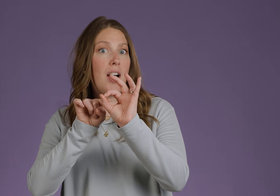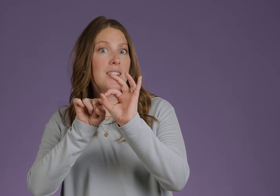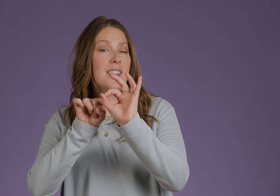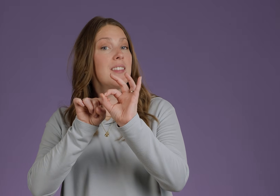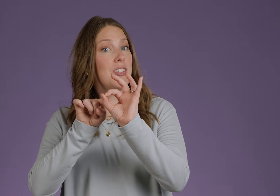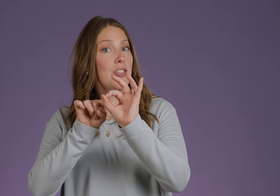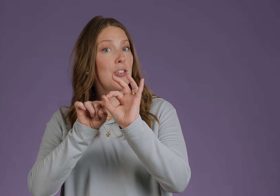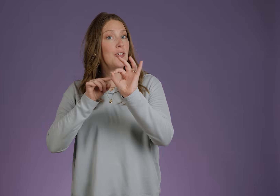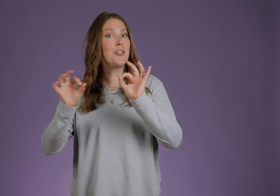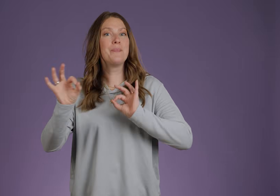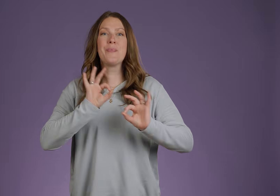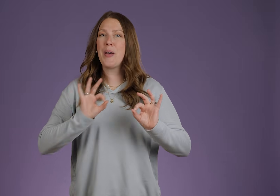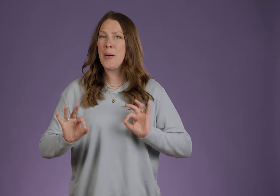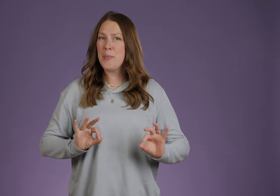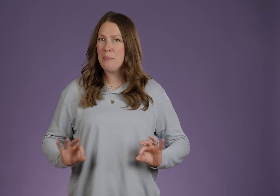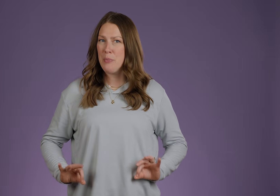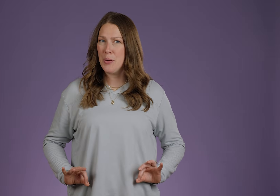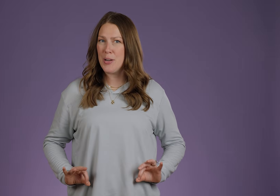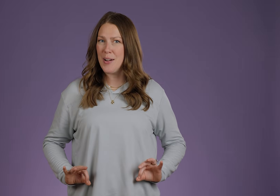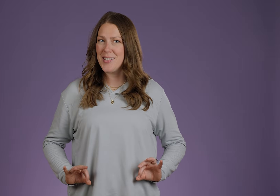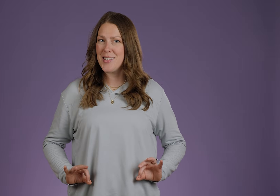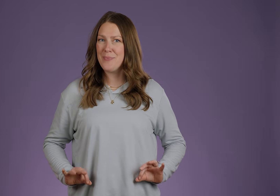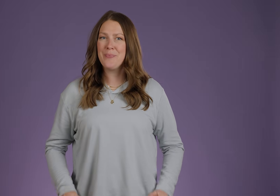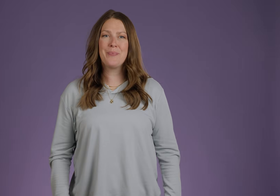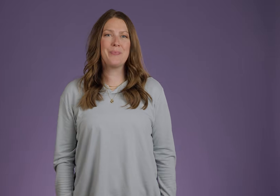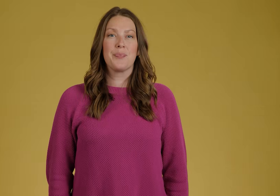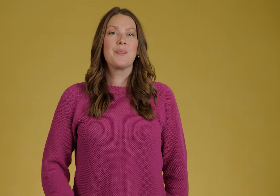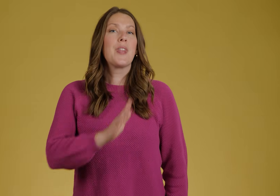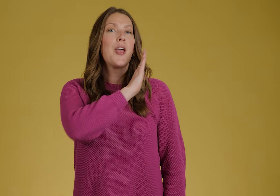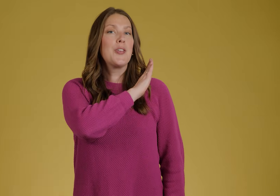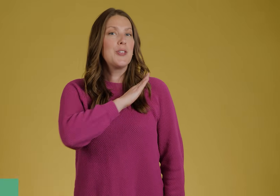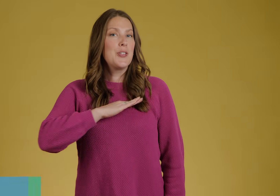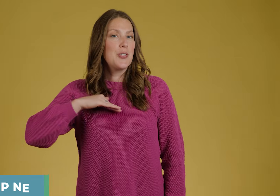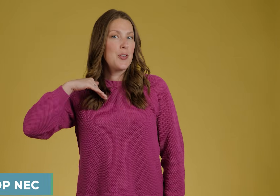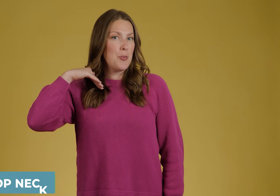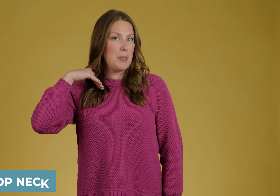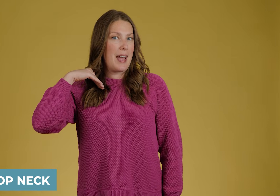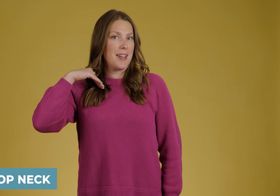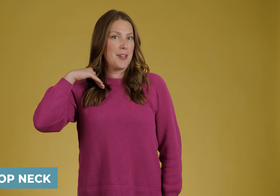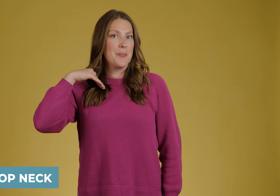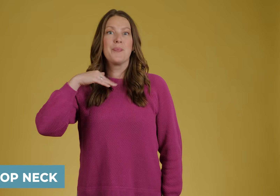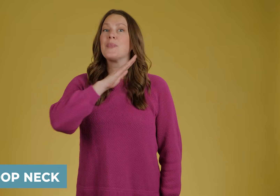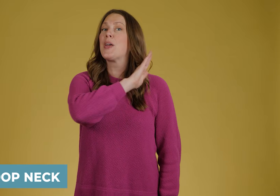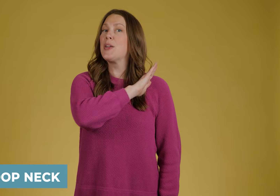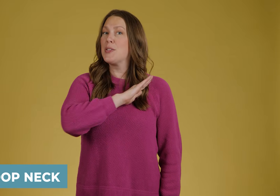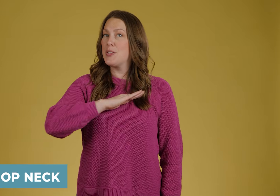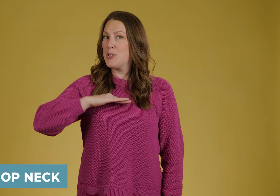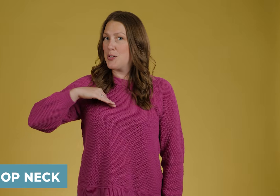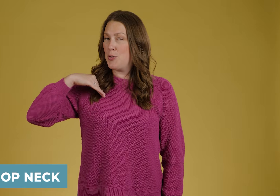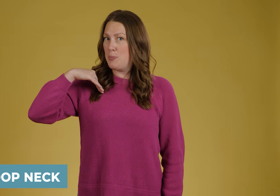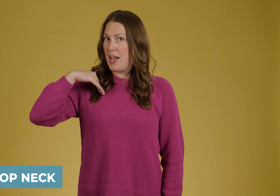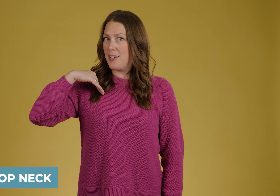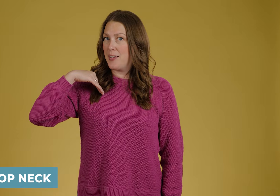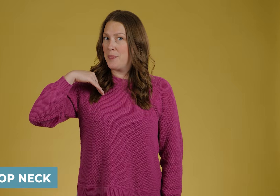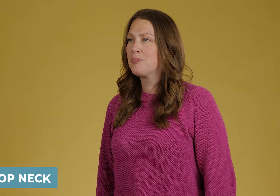The circle polka dots. Scoop neck.